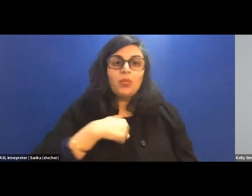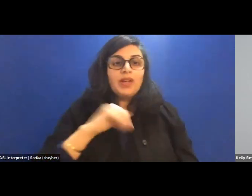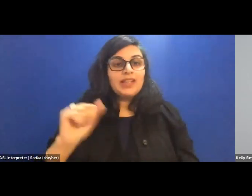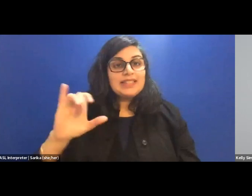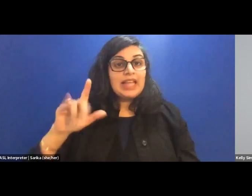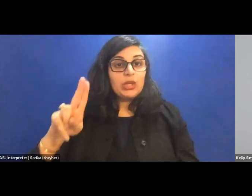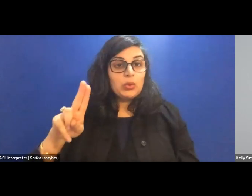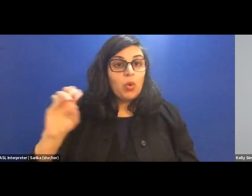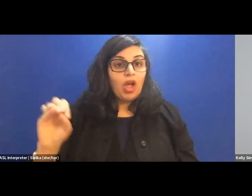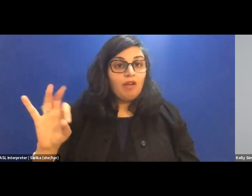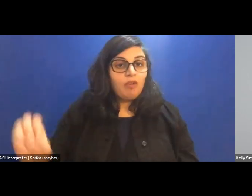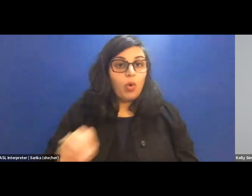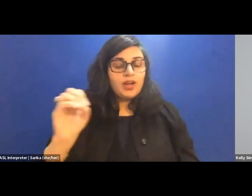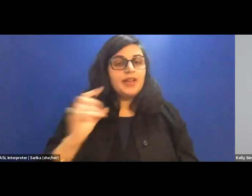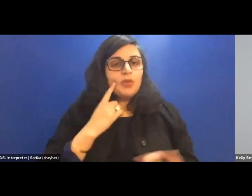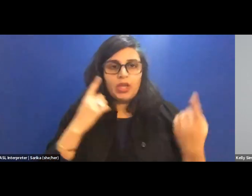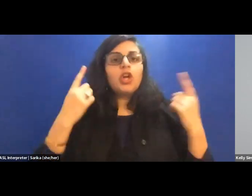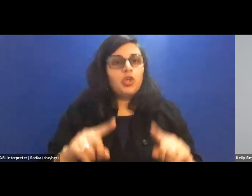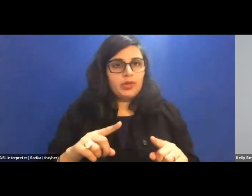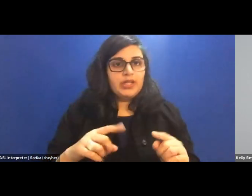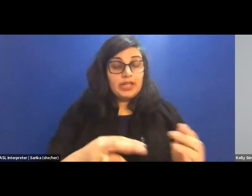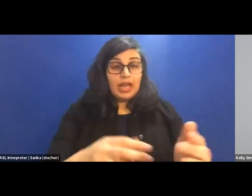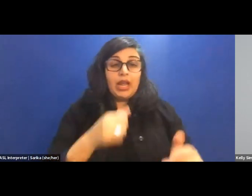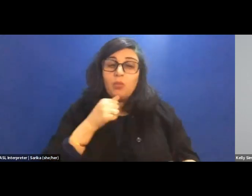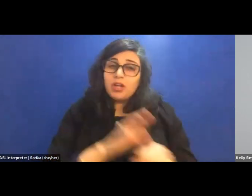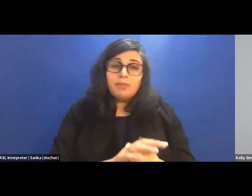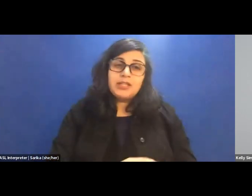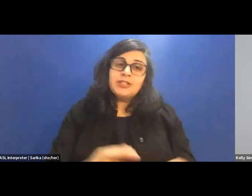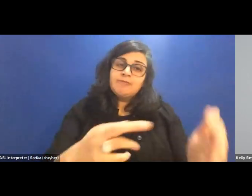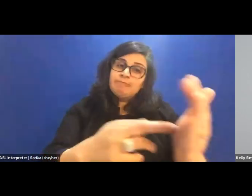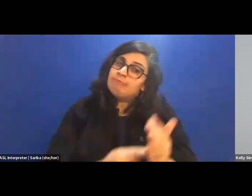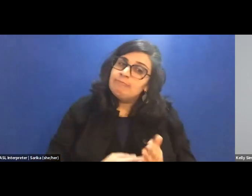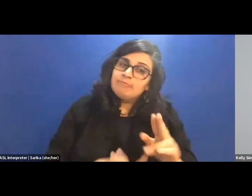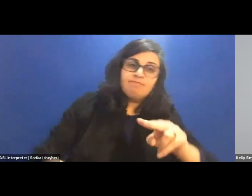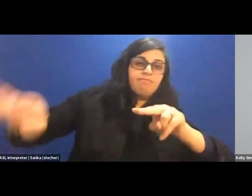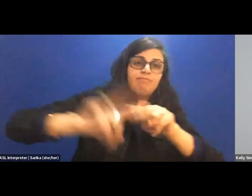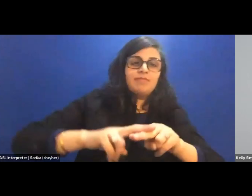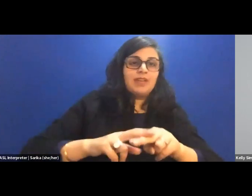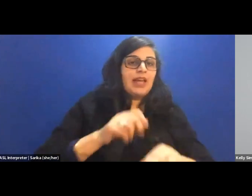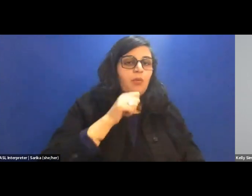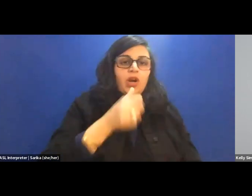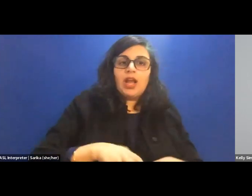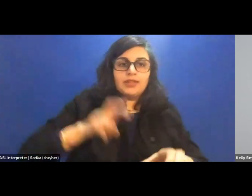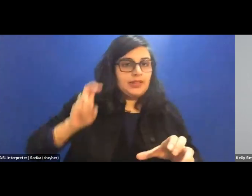she said, we also realize our work is not yet done.